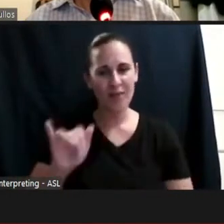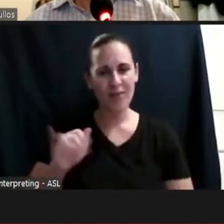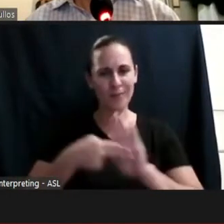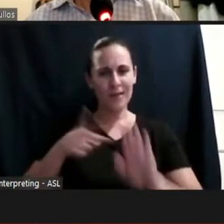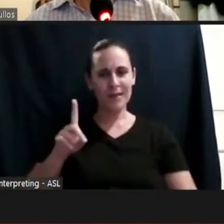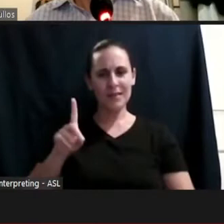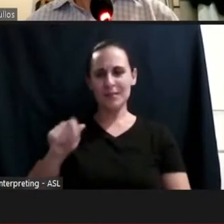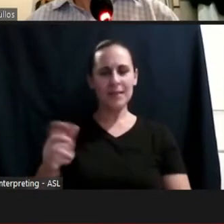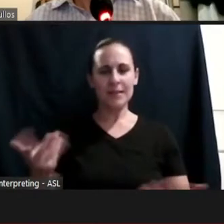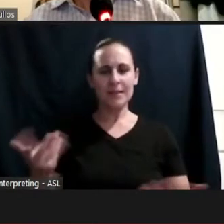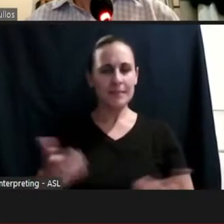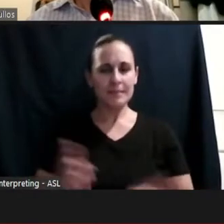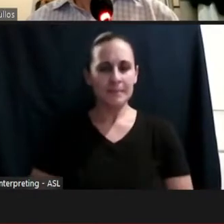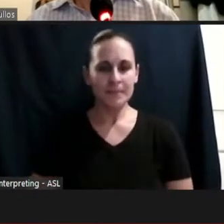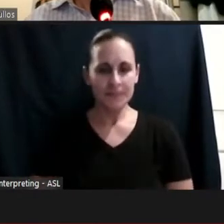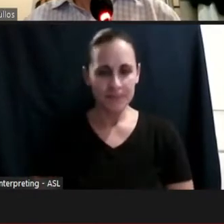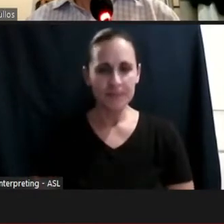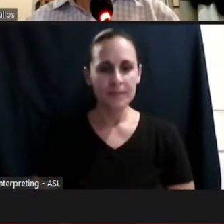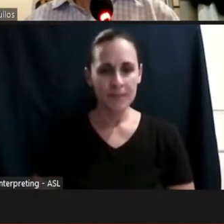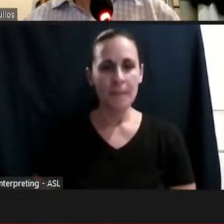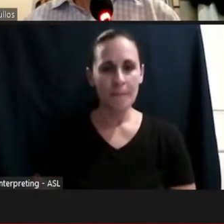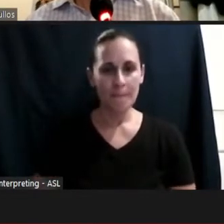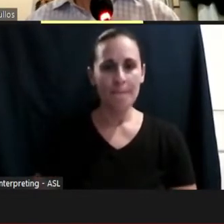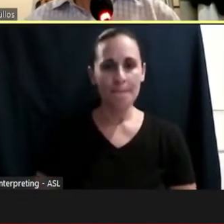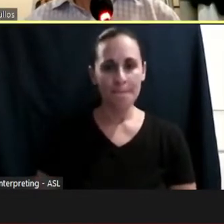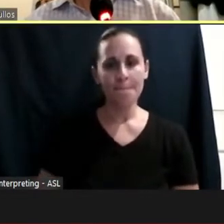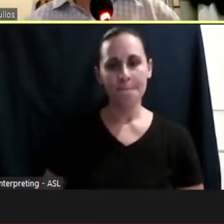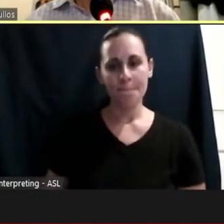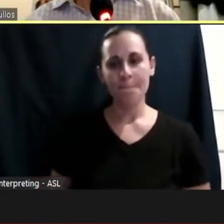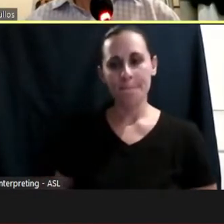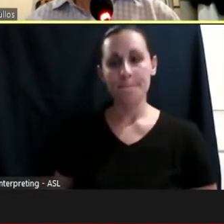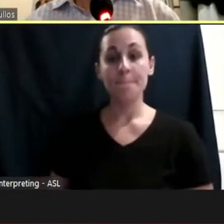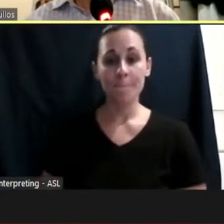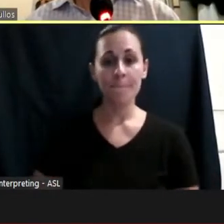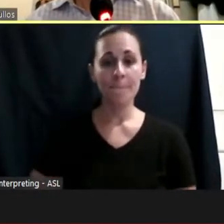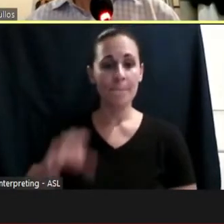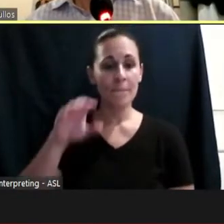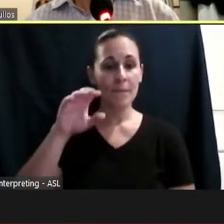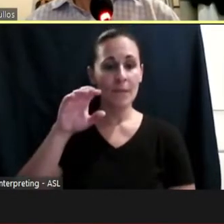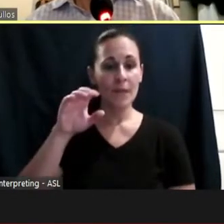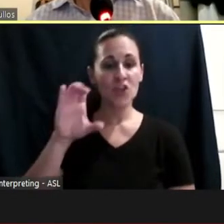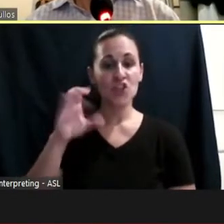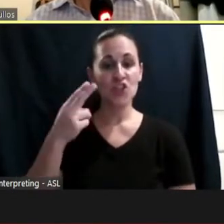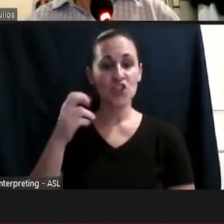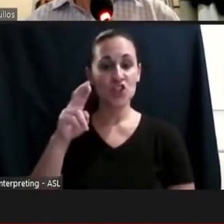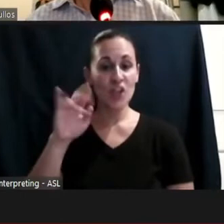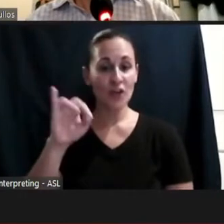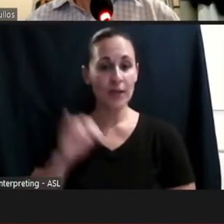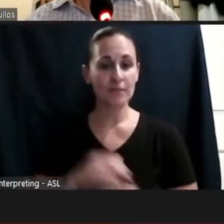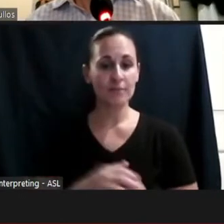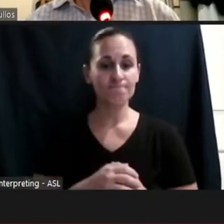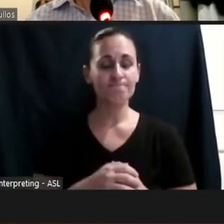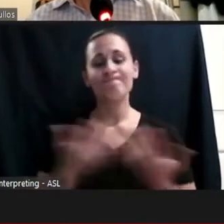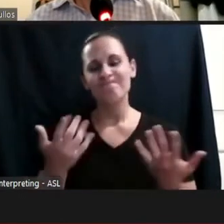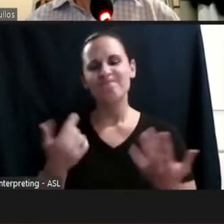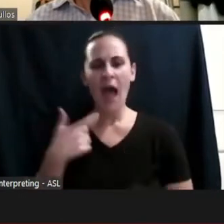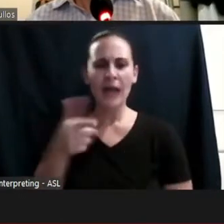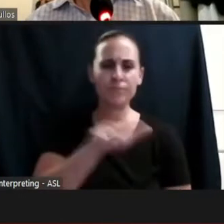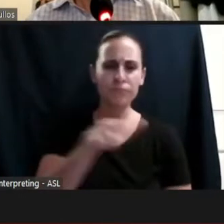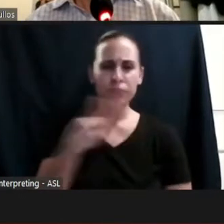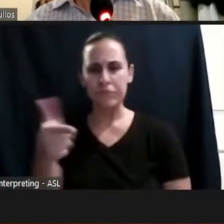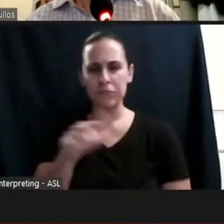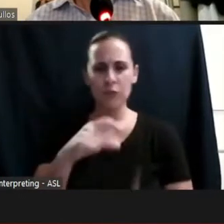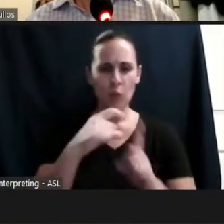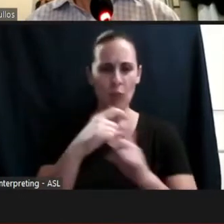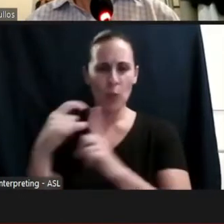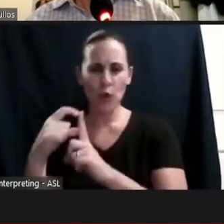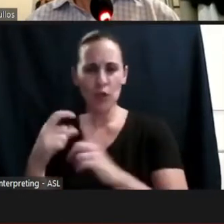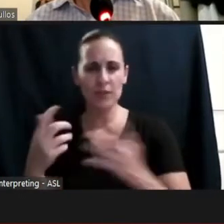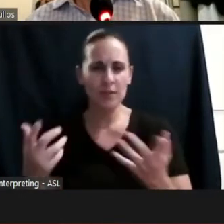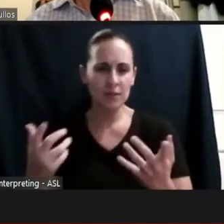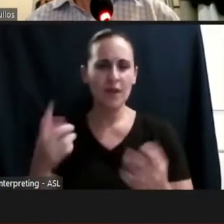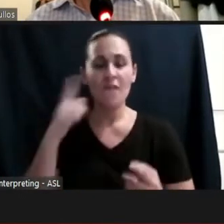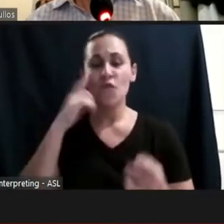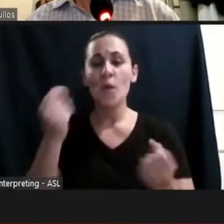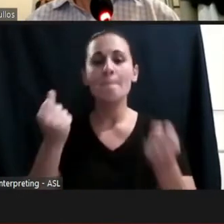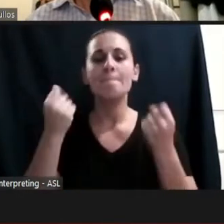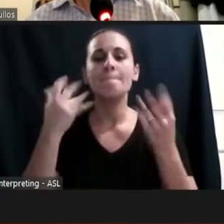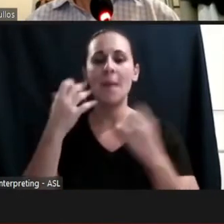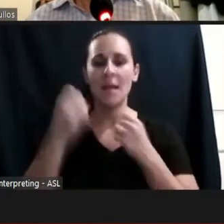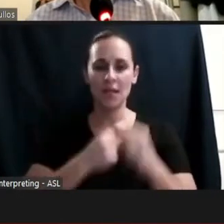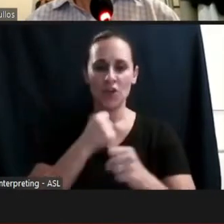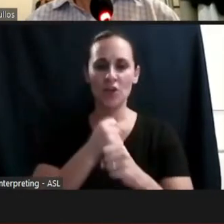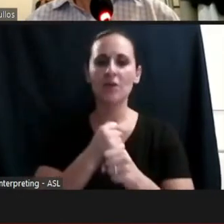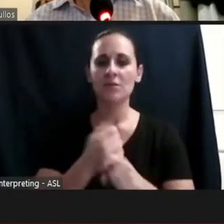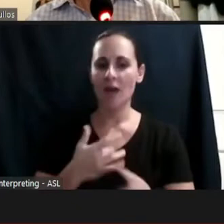I would say that for many years I have always stated a preference toward being a